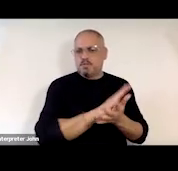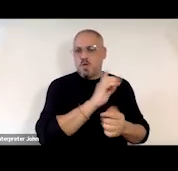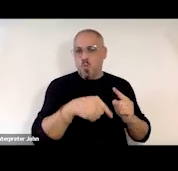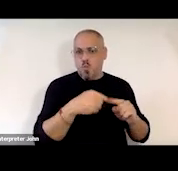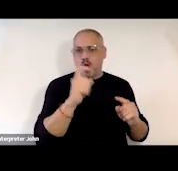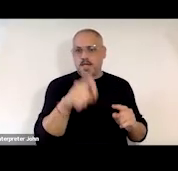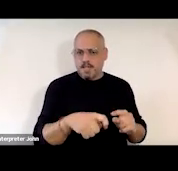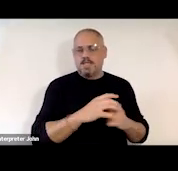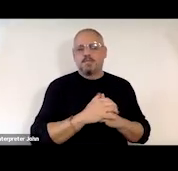throughout the process.